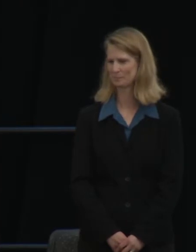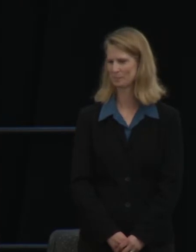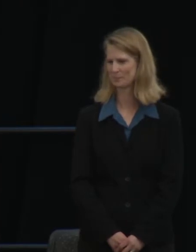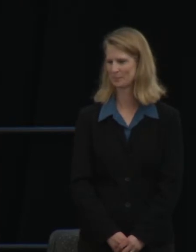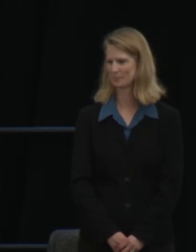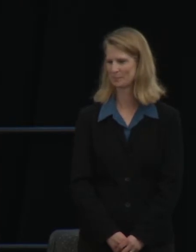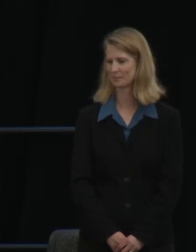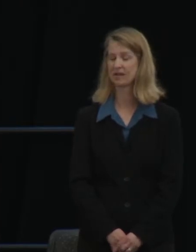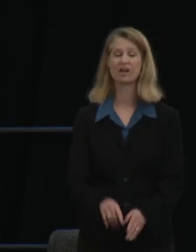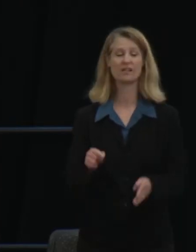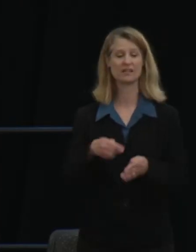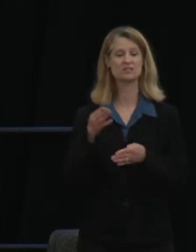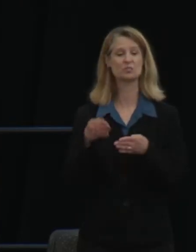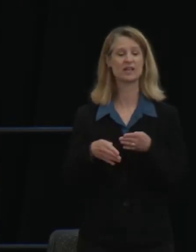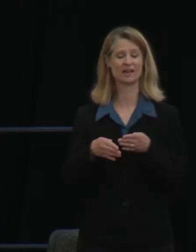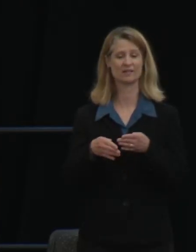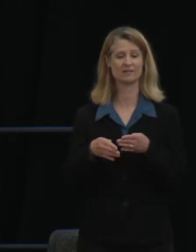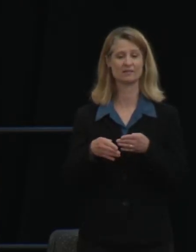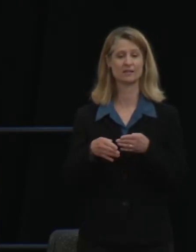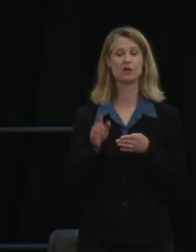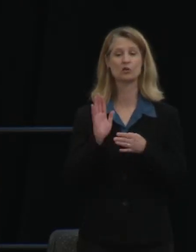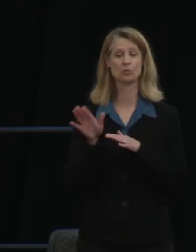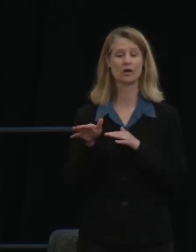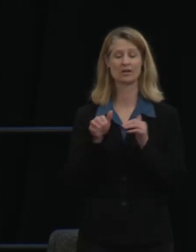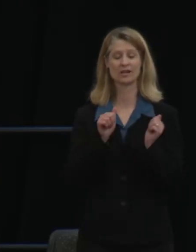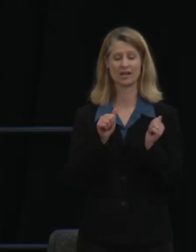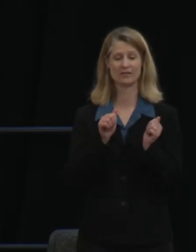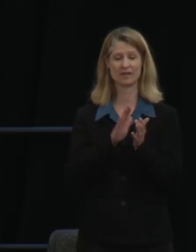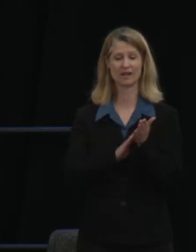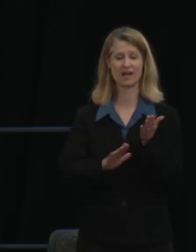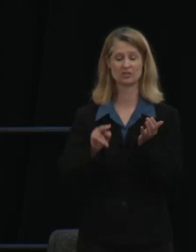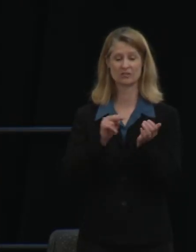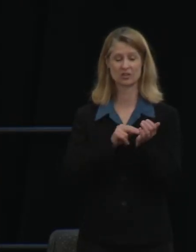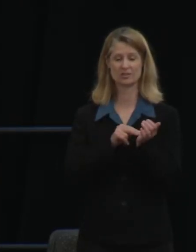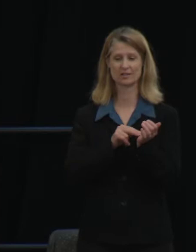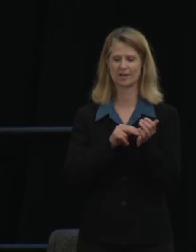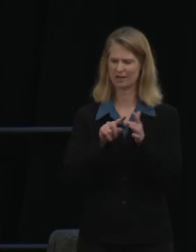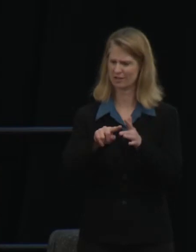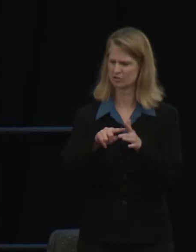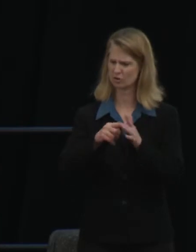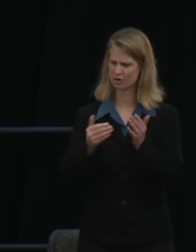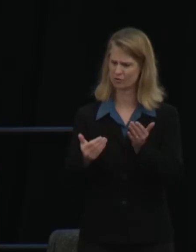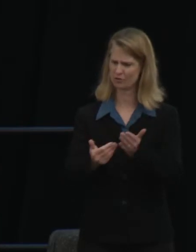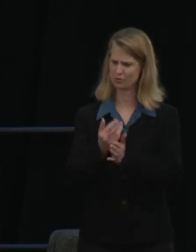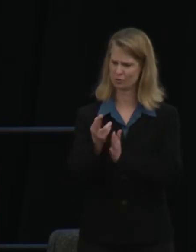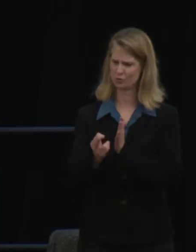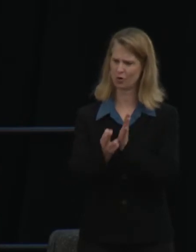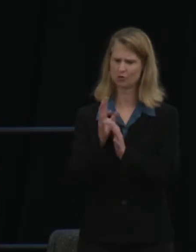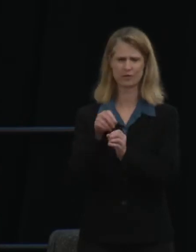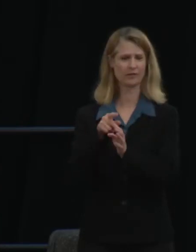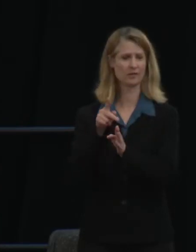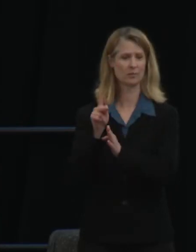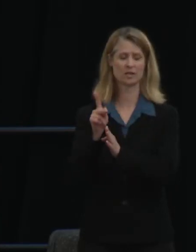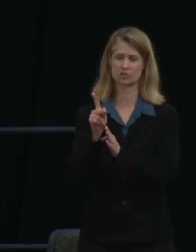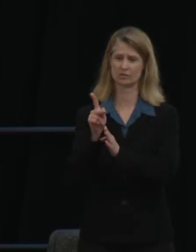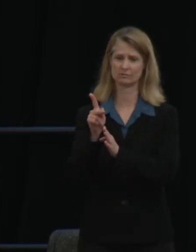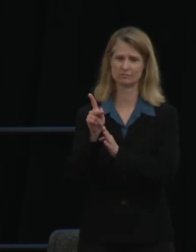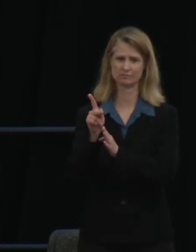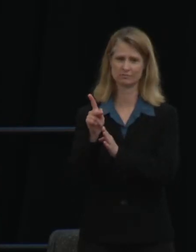This weekend, you will leave the College of Nursing and start new roles in the profession of nursing.